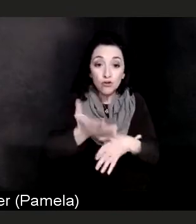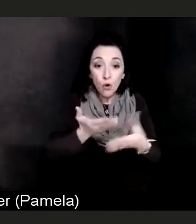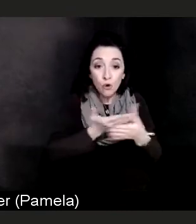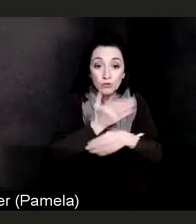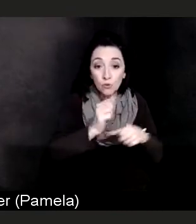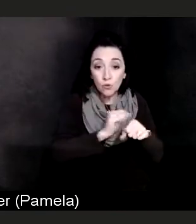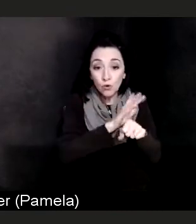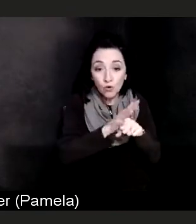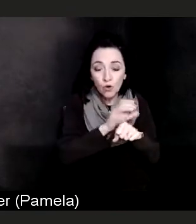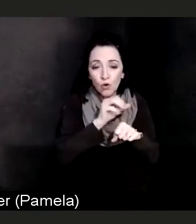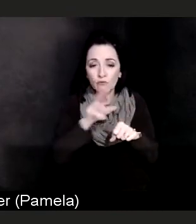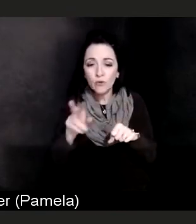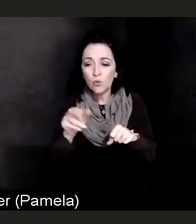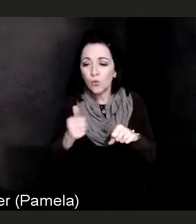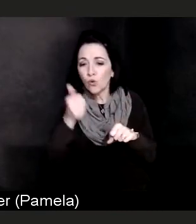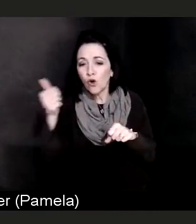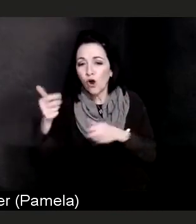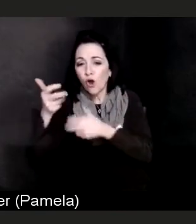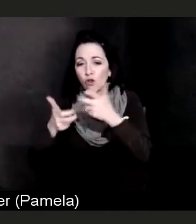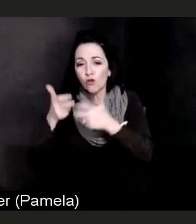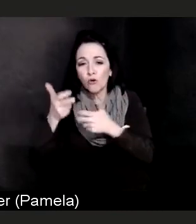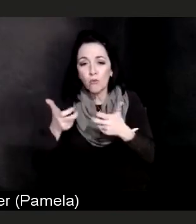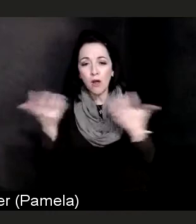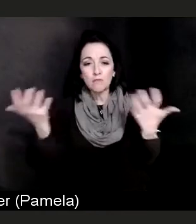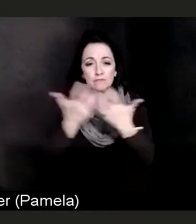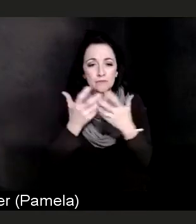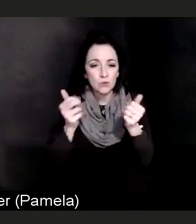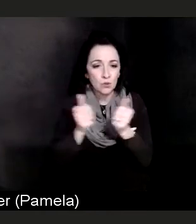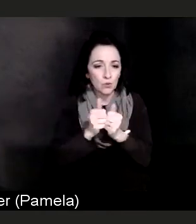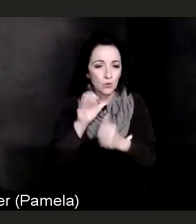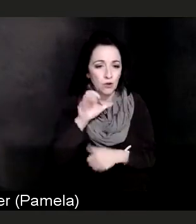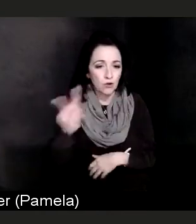In Delaware and in Sussex County, the number of new cases